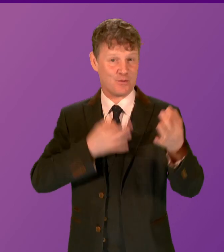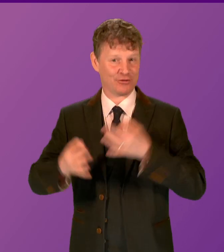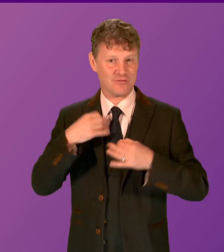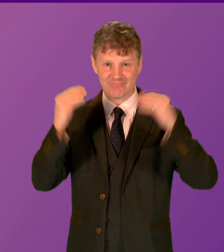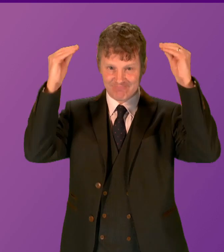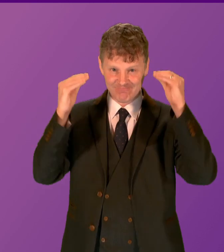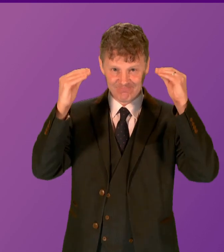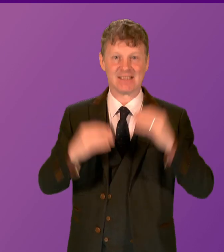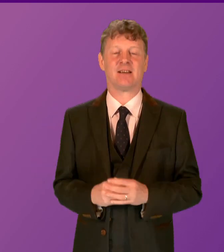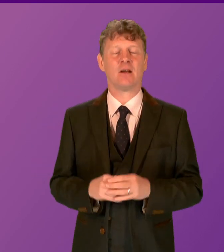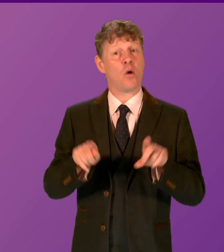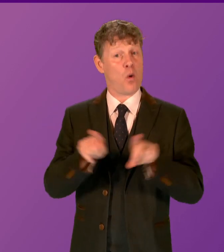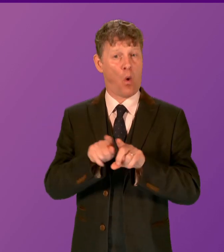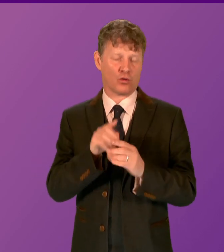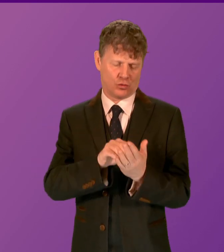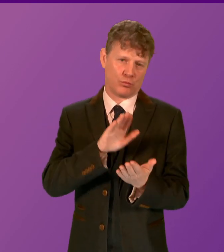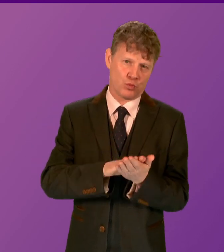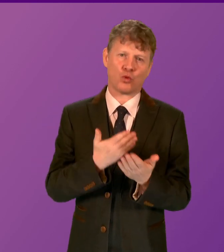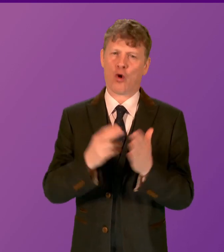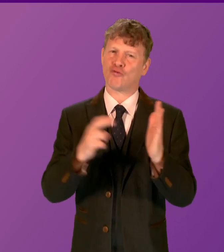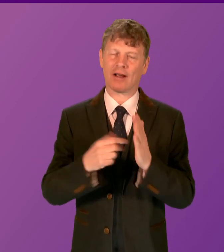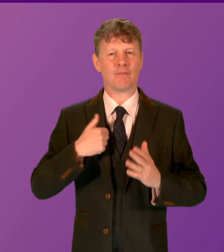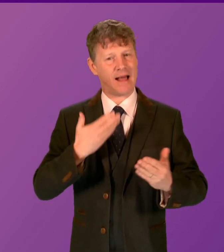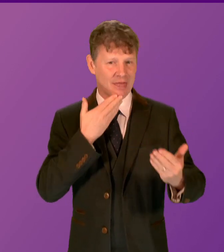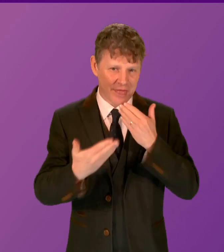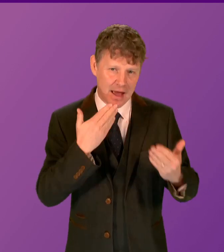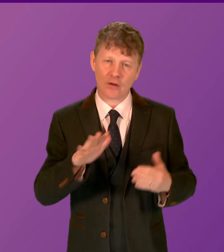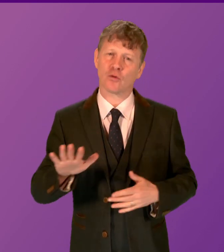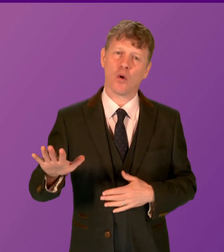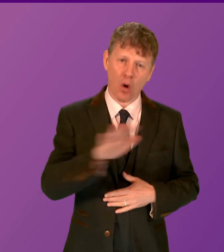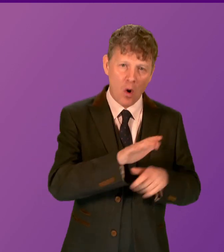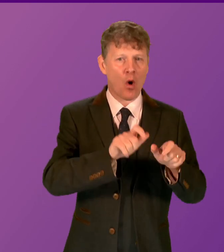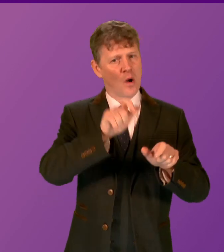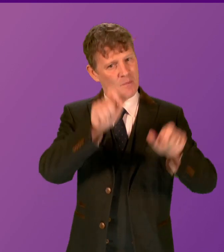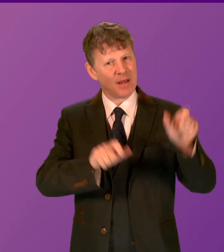I put on record my thanks to all those who seek to use their own experience to speak